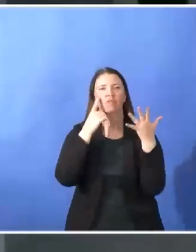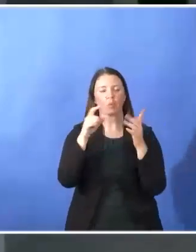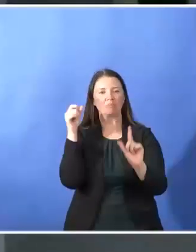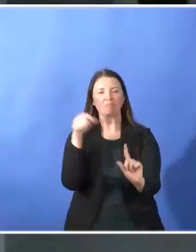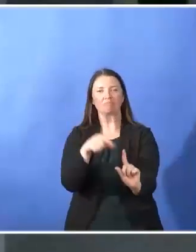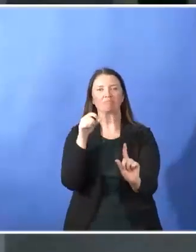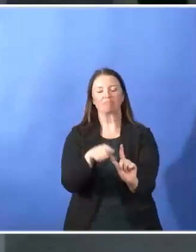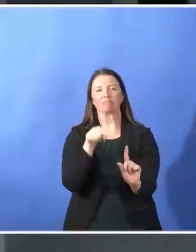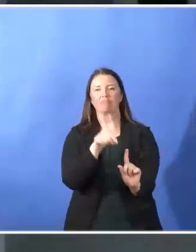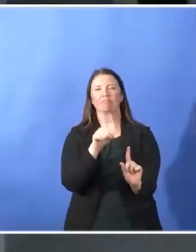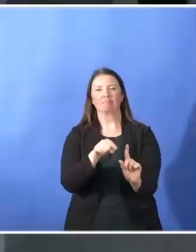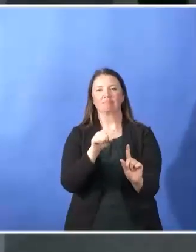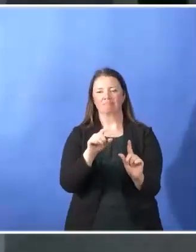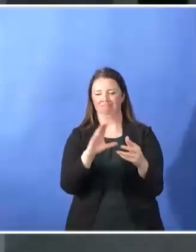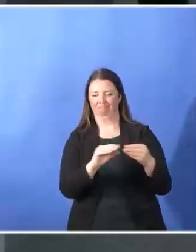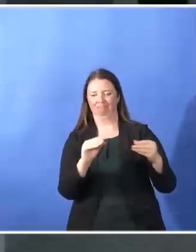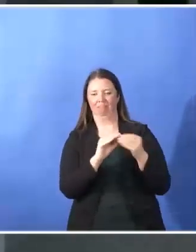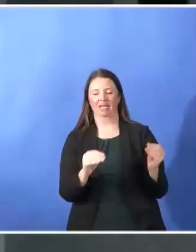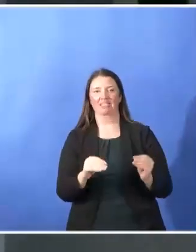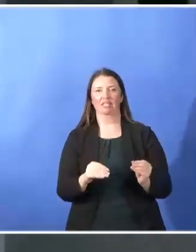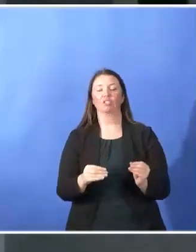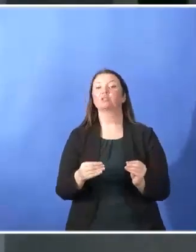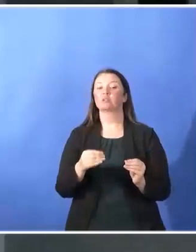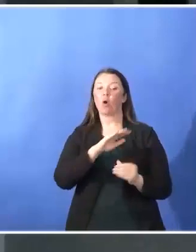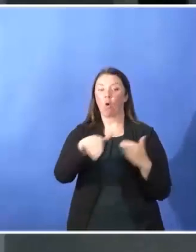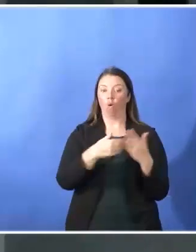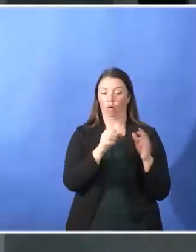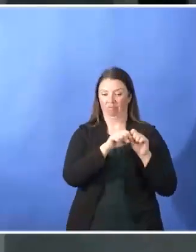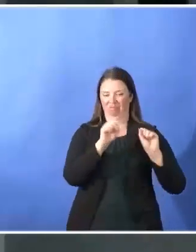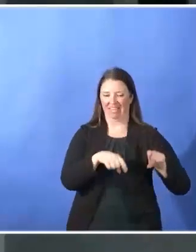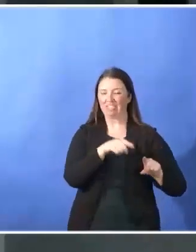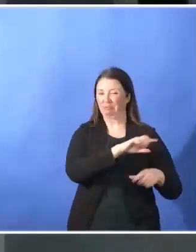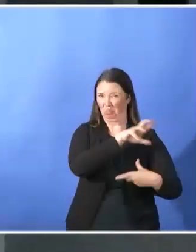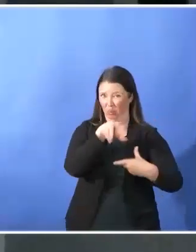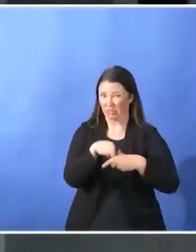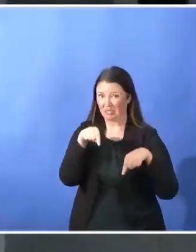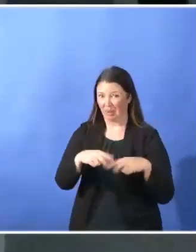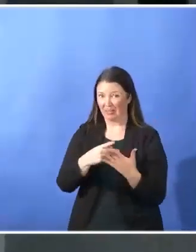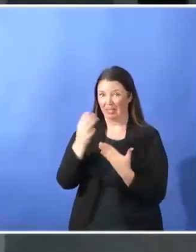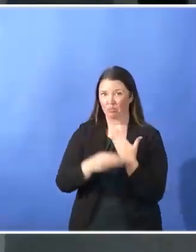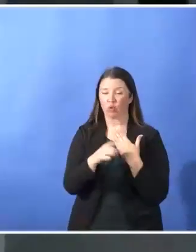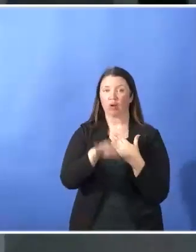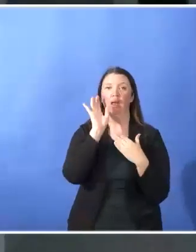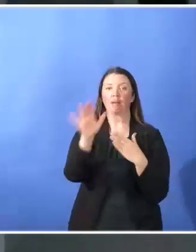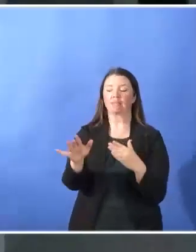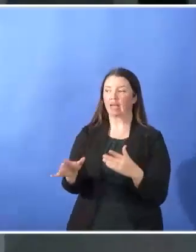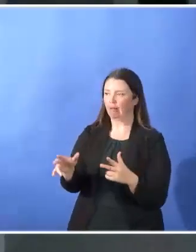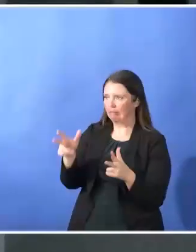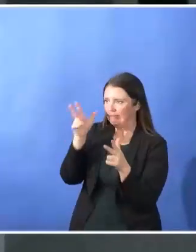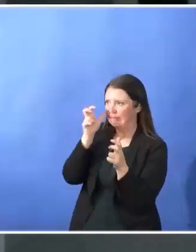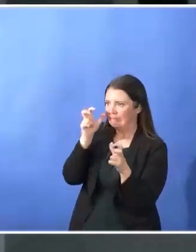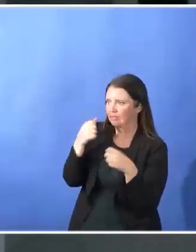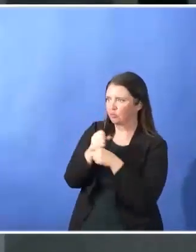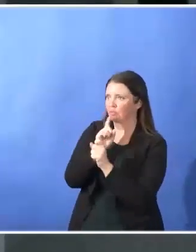YAY S INVOLVES -- EAS INVOLVES TRANSMITTING AND RECEIVING INFORMATION TO AND FROM SCREENS. THEY SEND THEIR ALERTS OVER